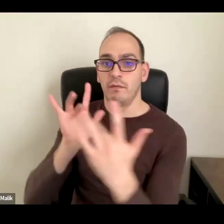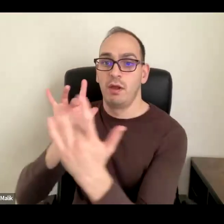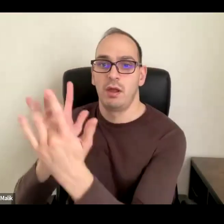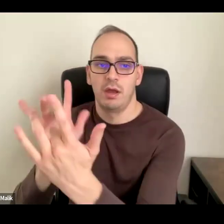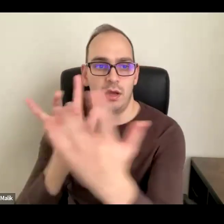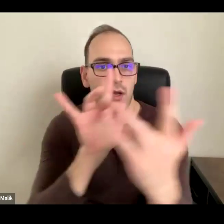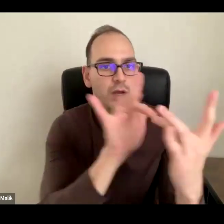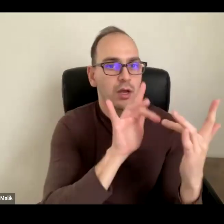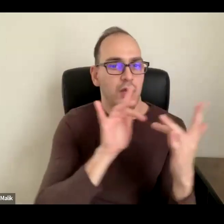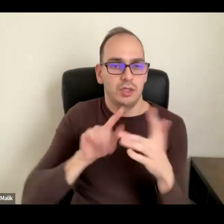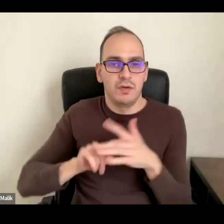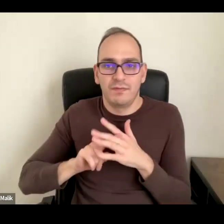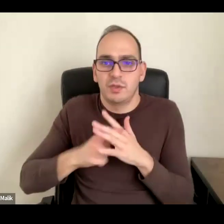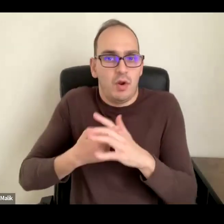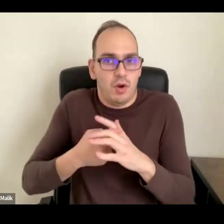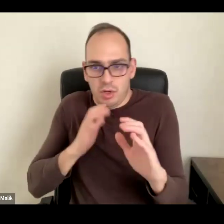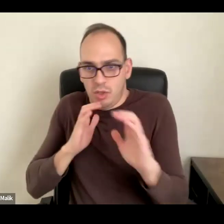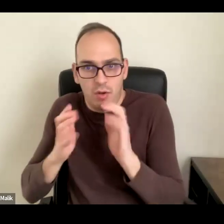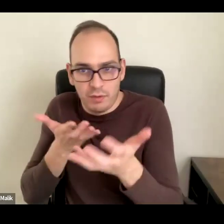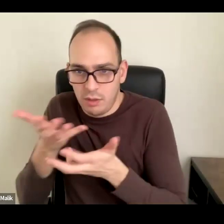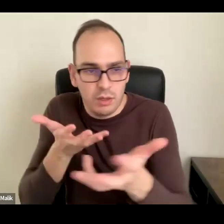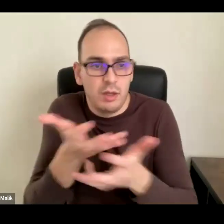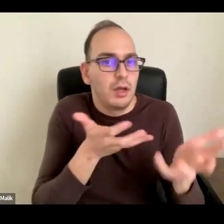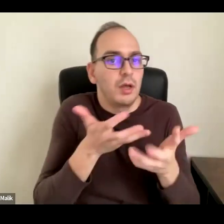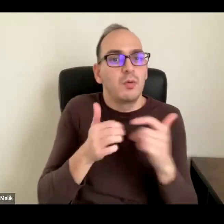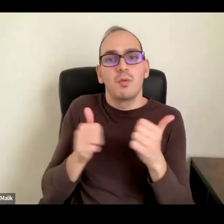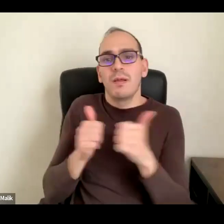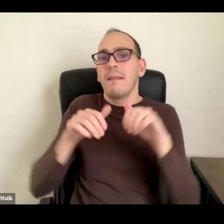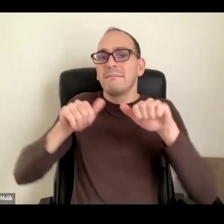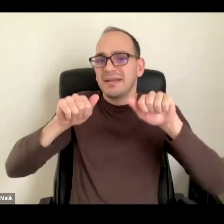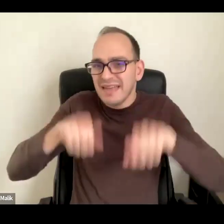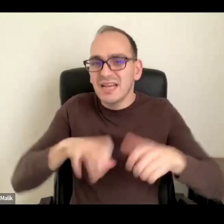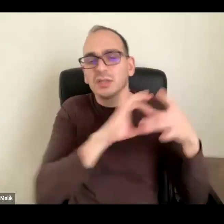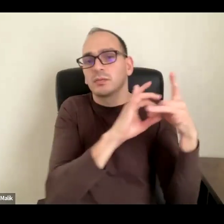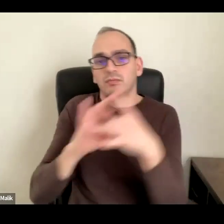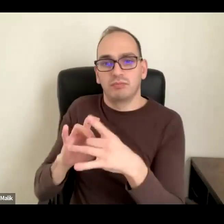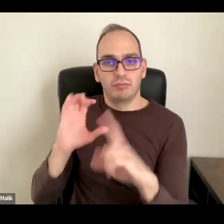initiated consultation broadly with potentially culturally affiliated Tribes,